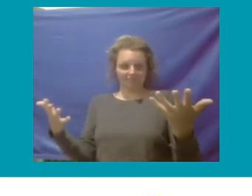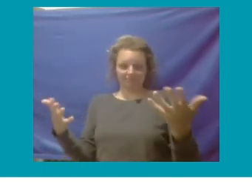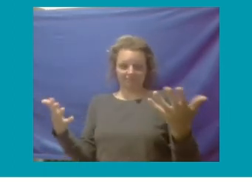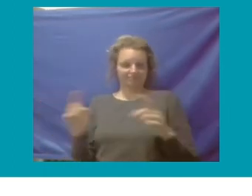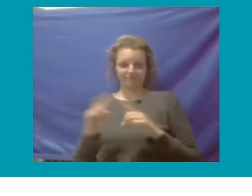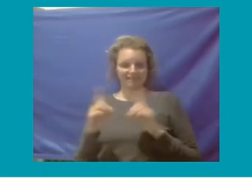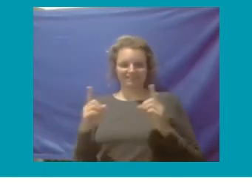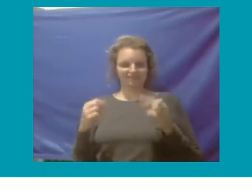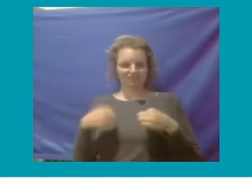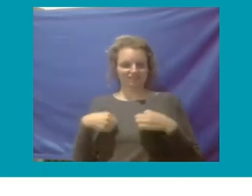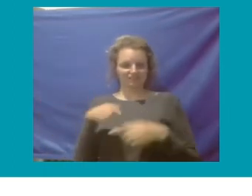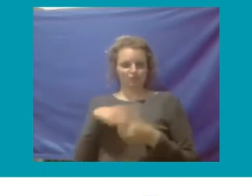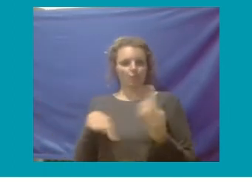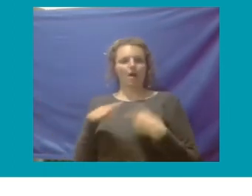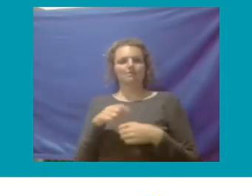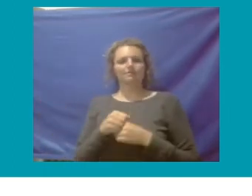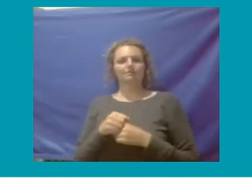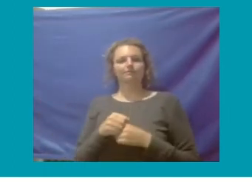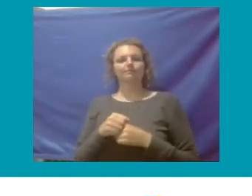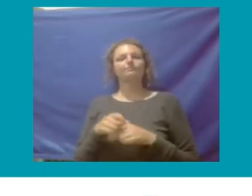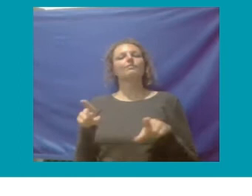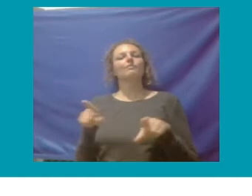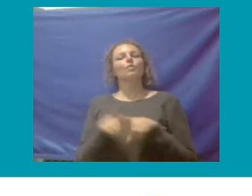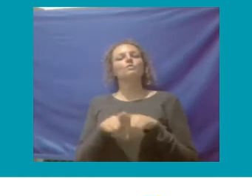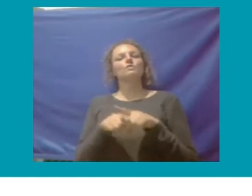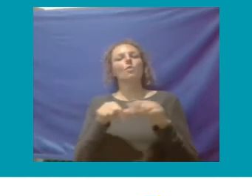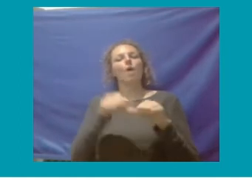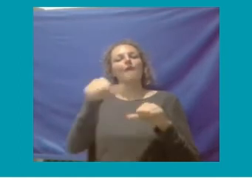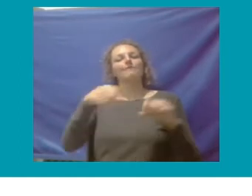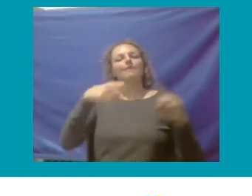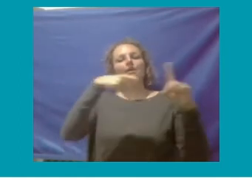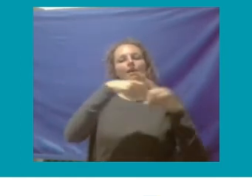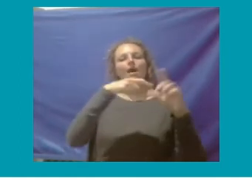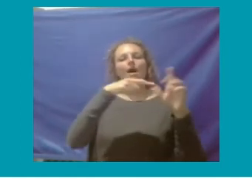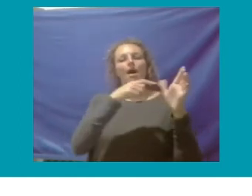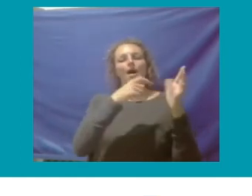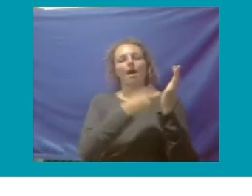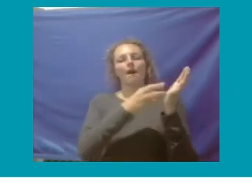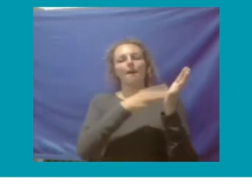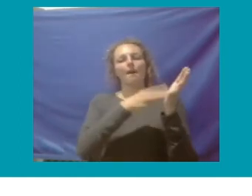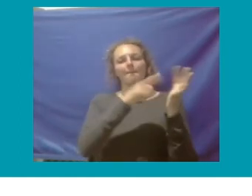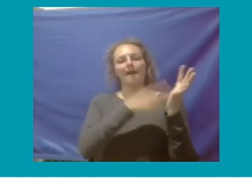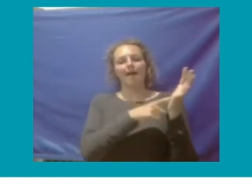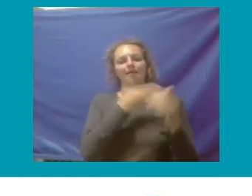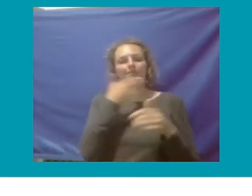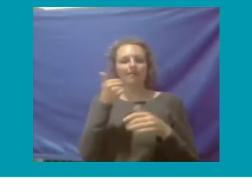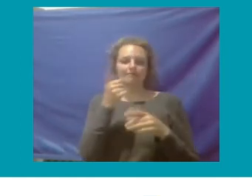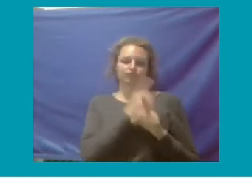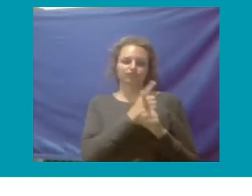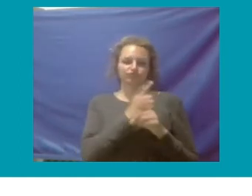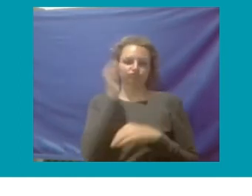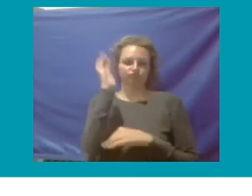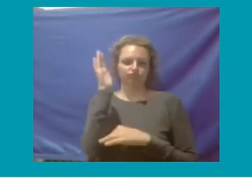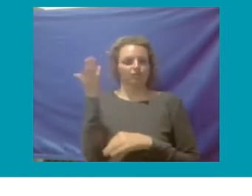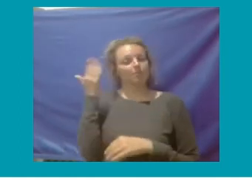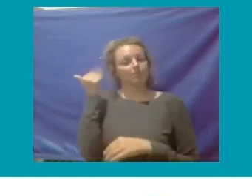wanted to mention following Karmels lovely talk earlier on is that we were set up by Nesta the funding from the Rapid Recovery challenge